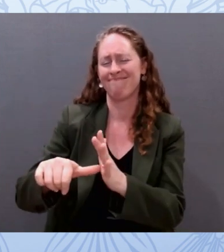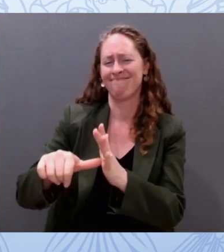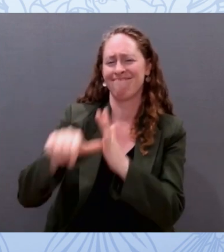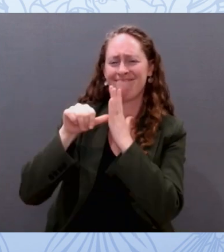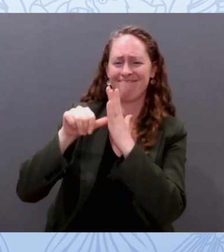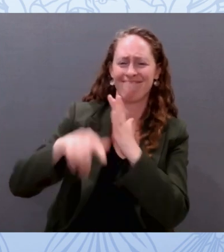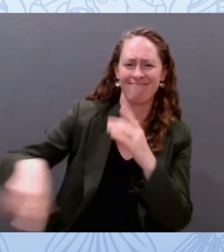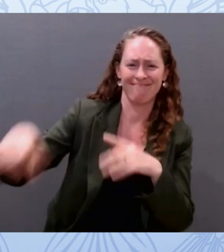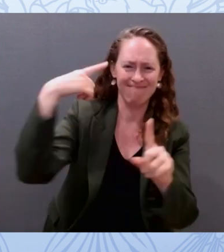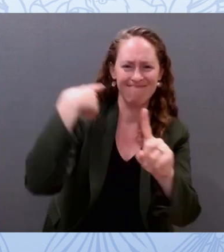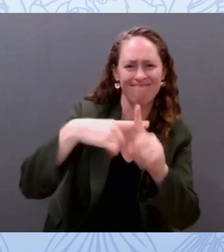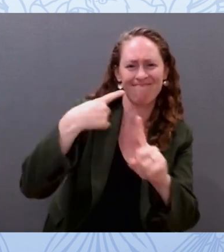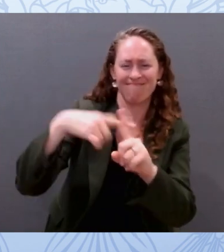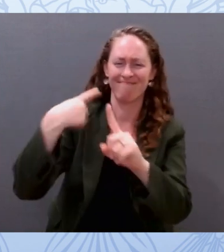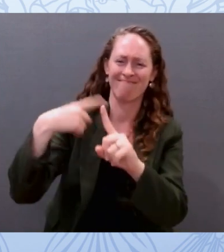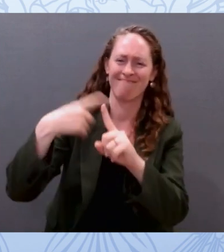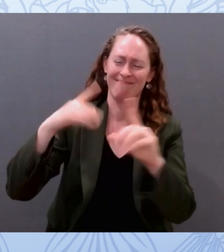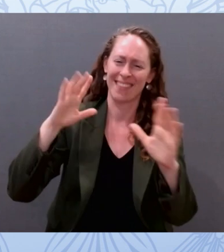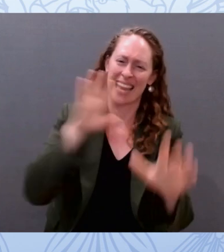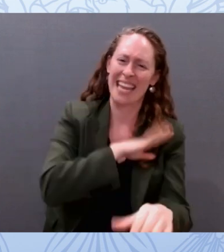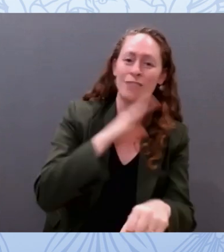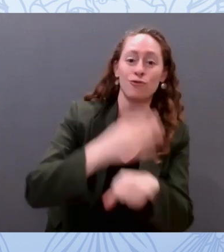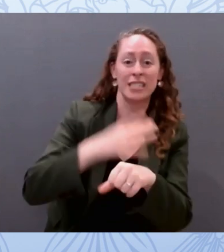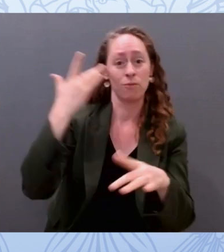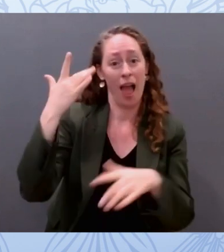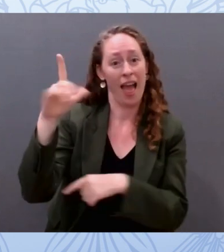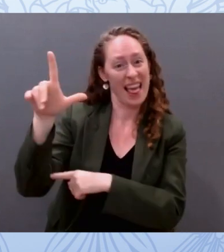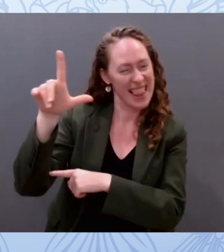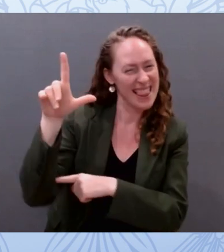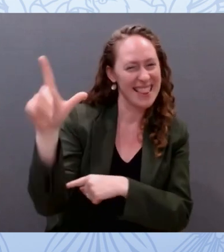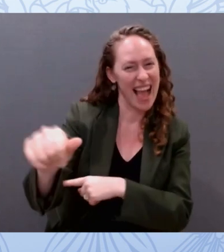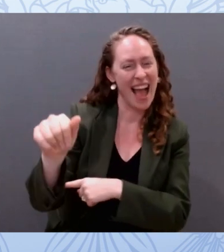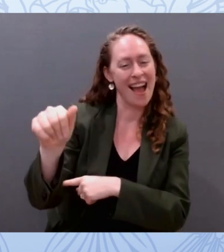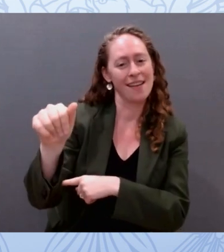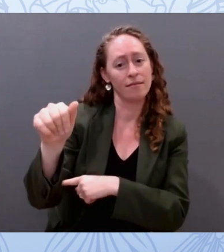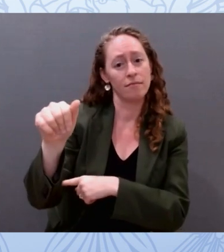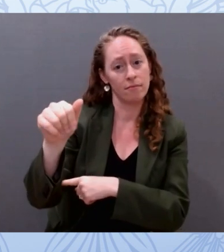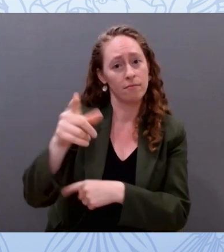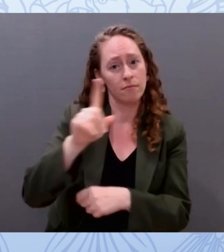was making a commitment to invest in community college students